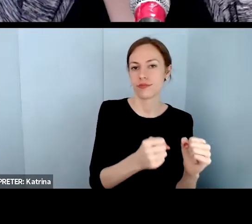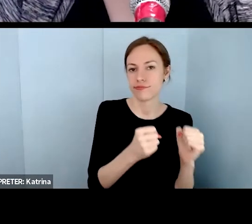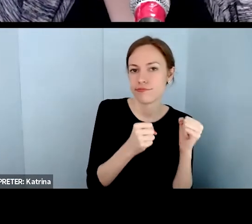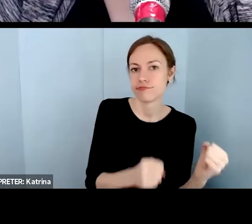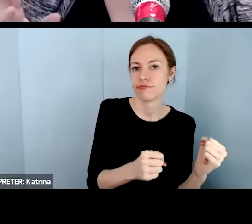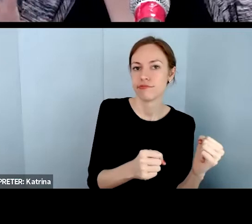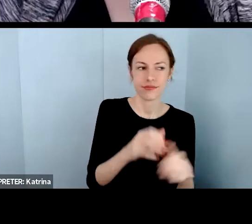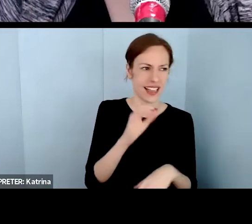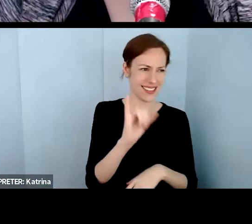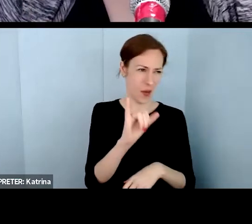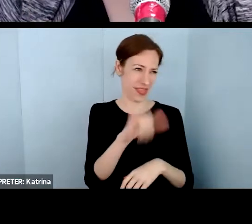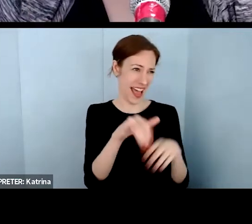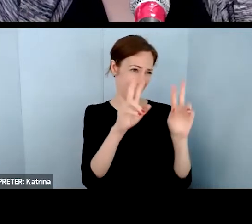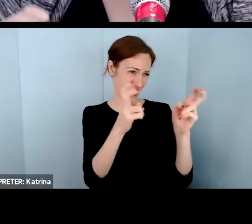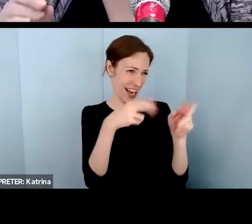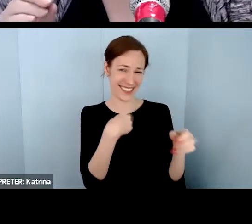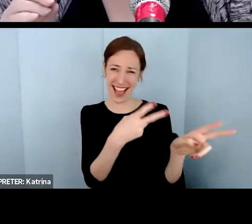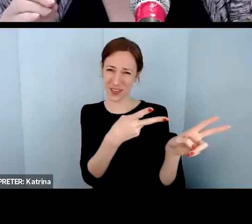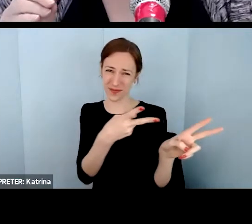phrase anyway.